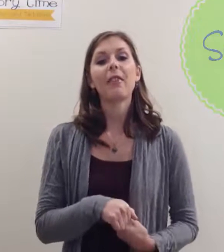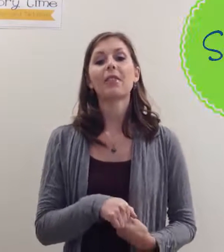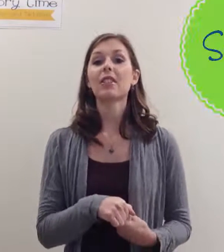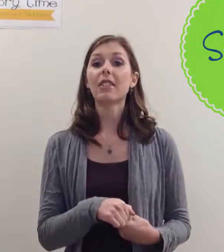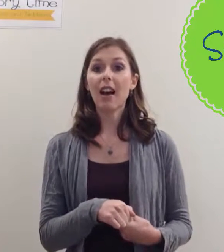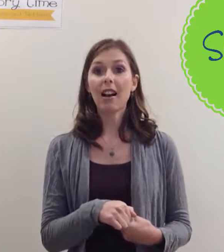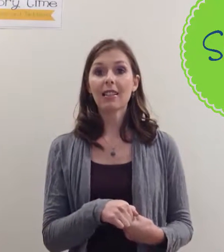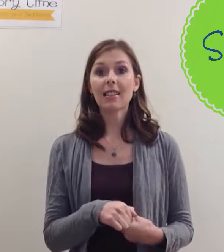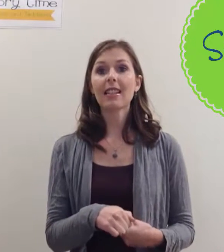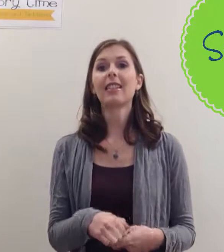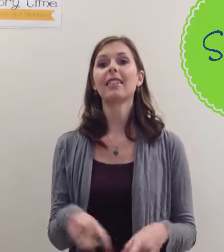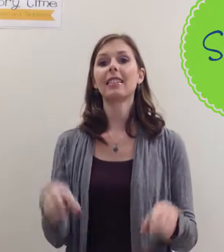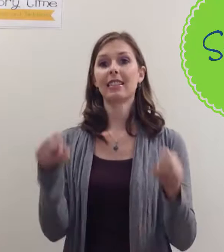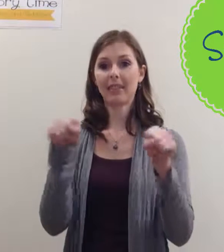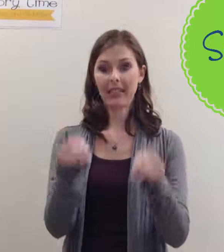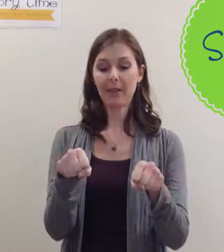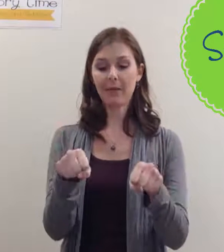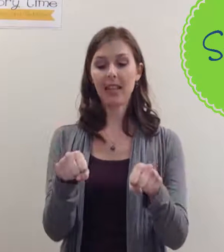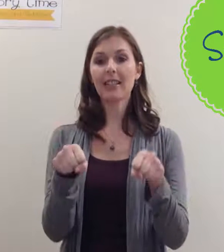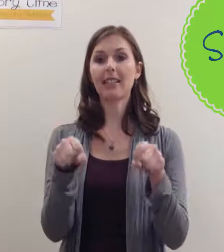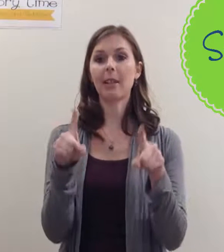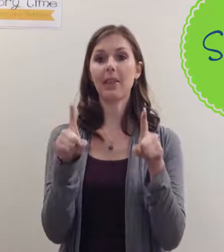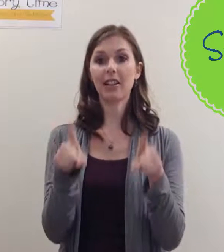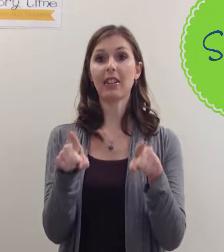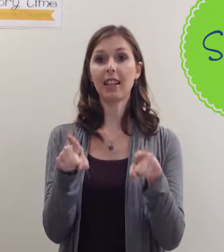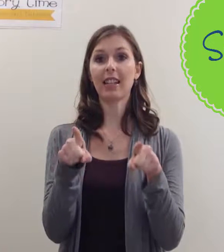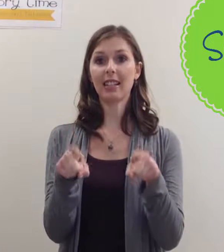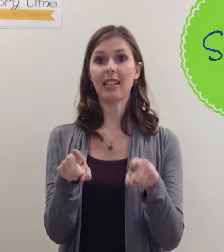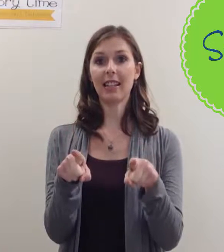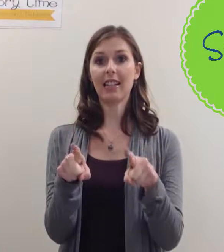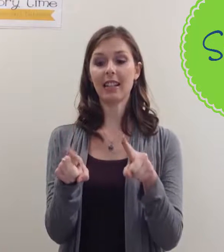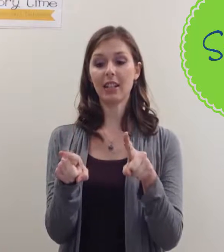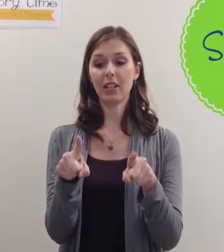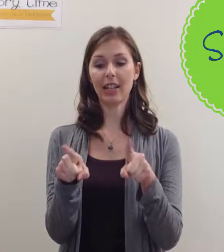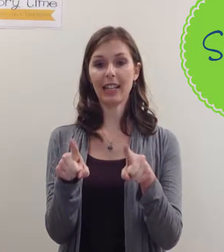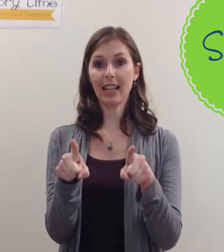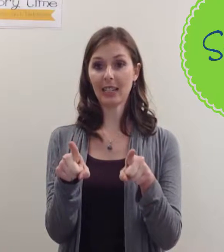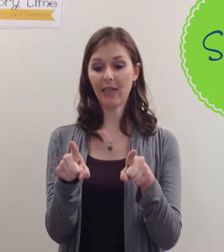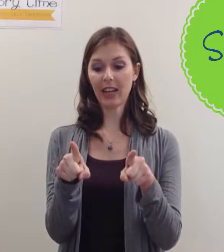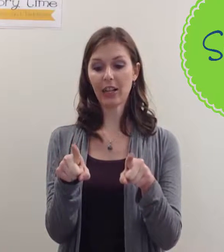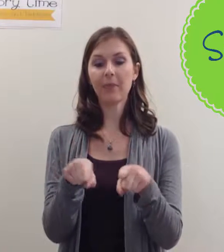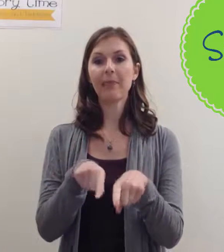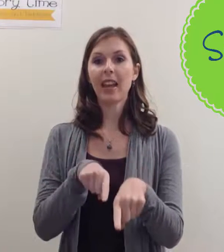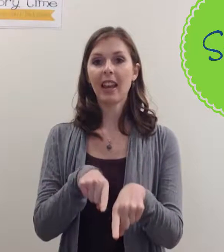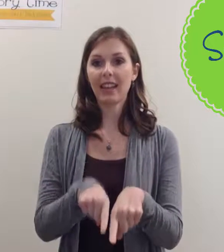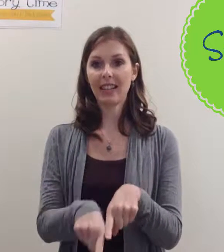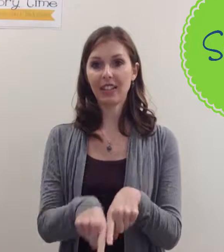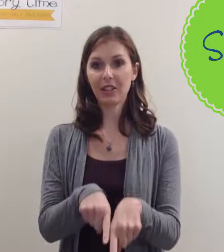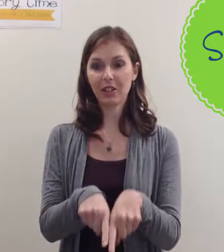For SOCKS, same fists except now you're going to extend your index finger and then you're